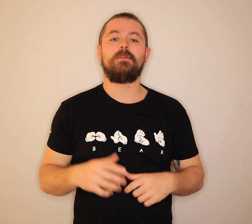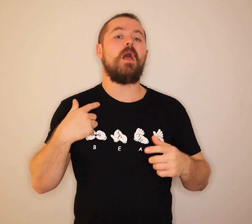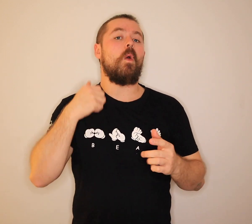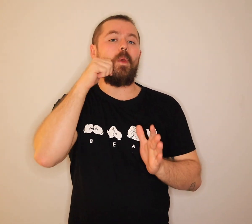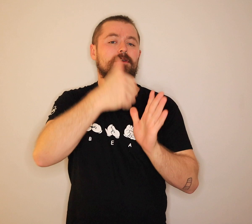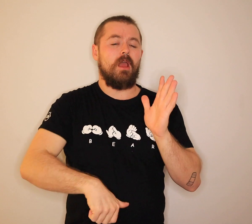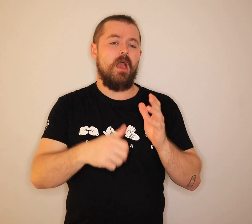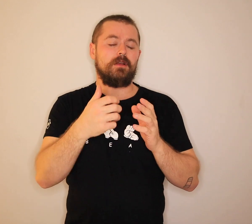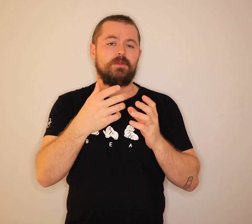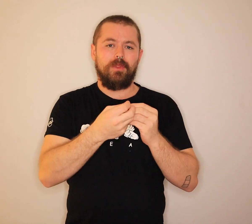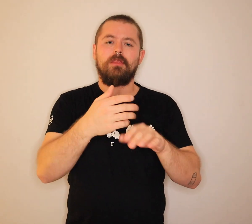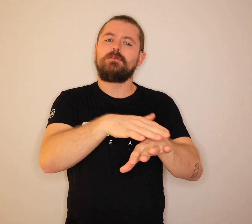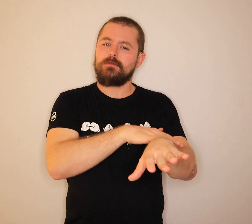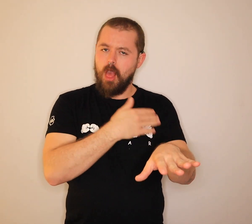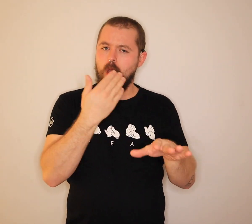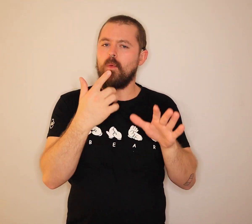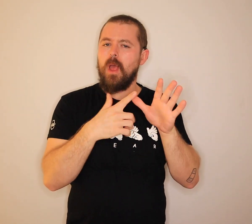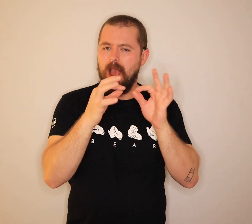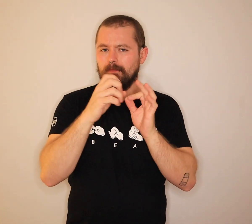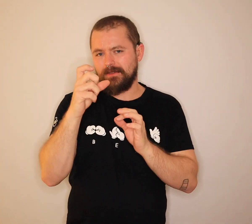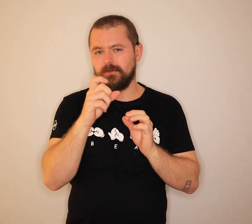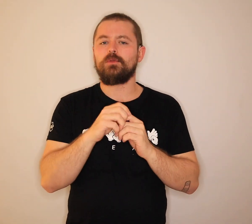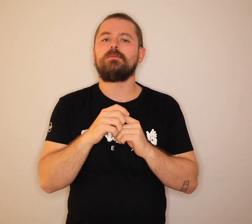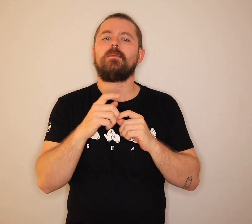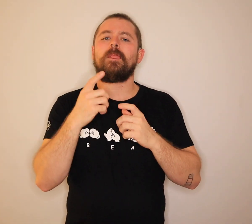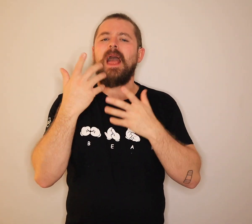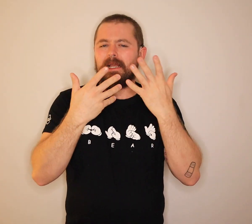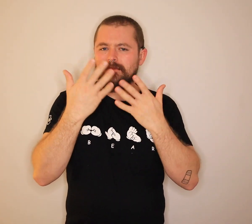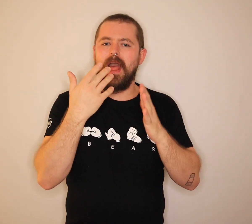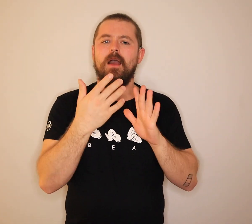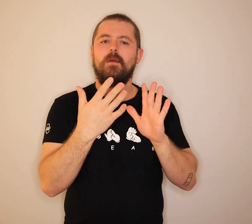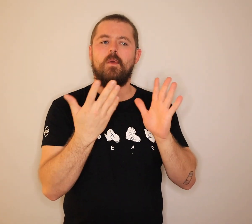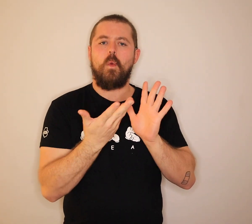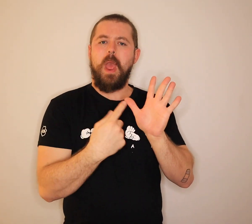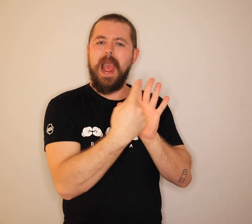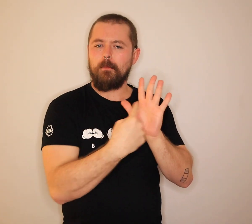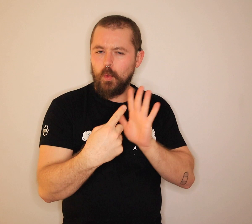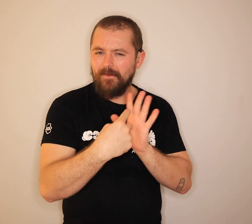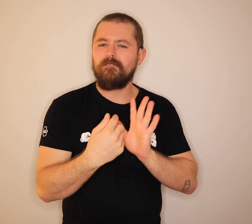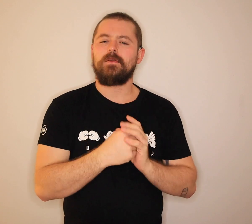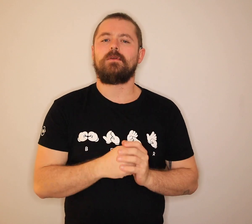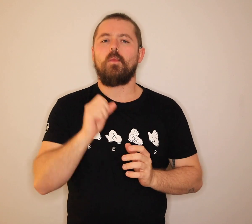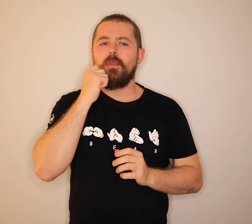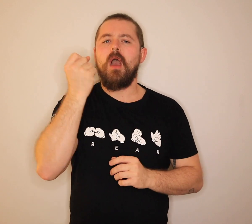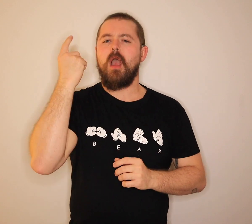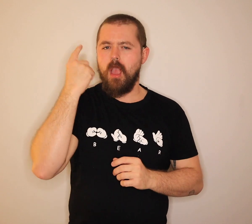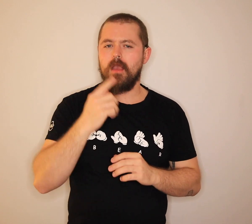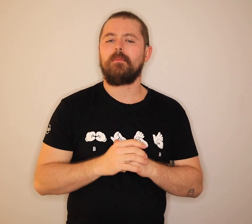I will start a slow with A.B.C. first to explain and where the hands movement You will understand clearly.